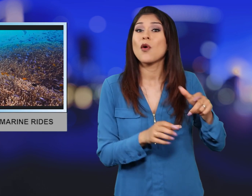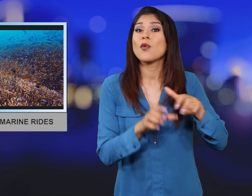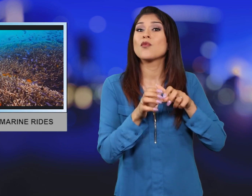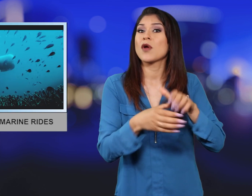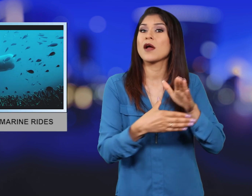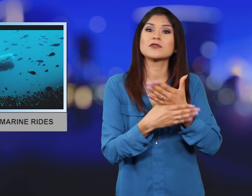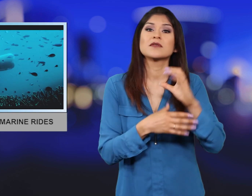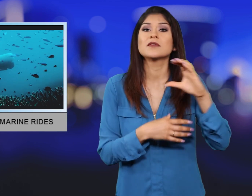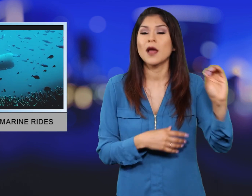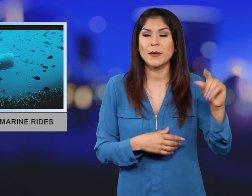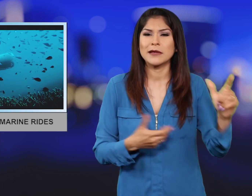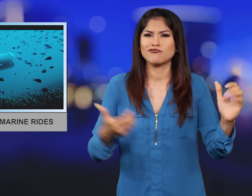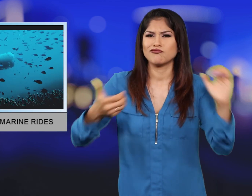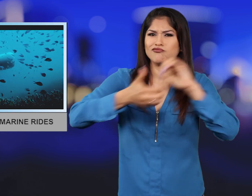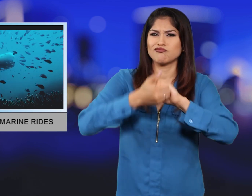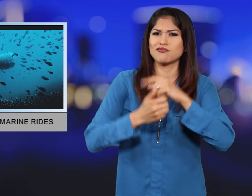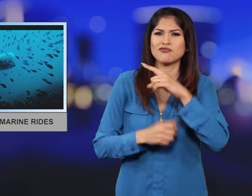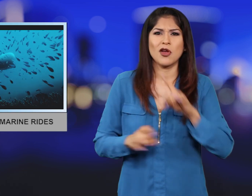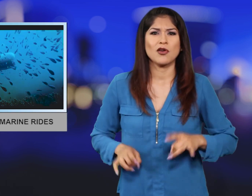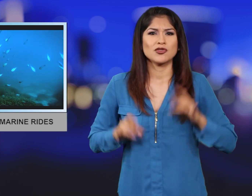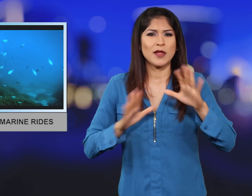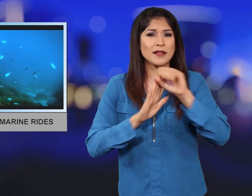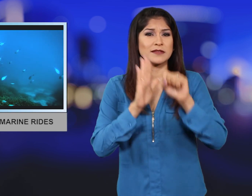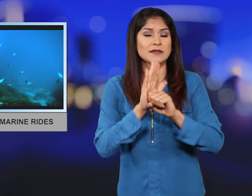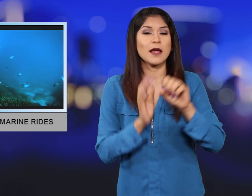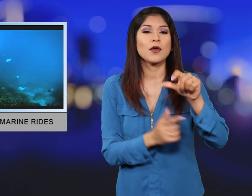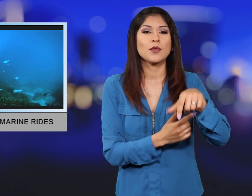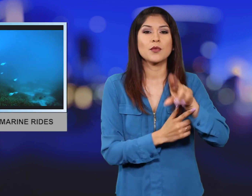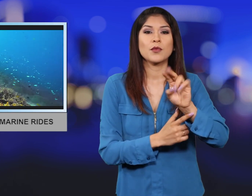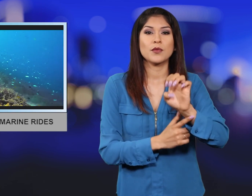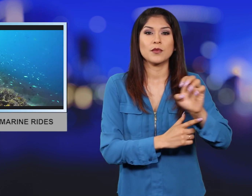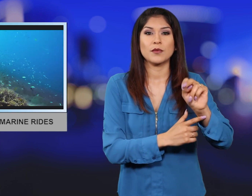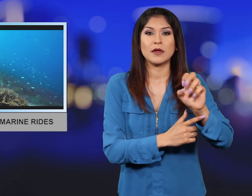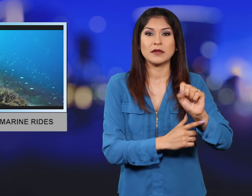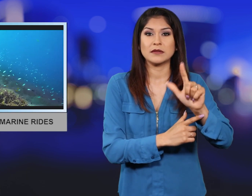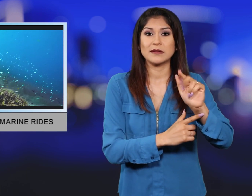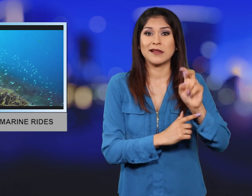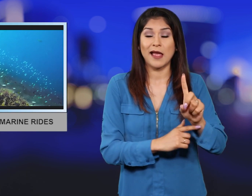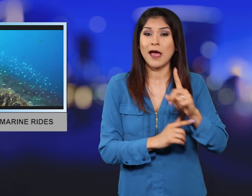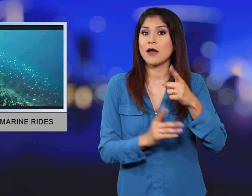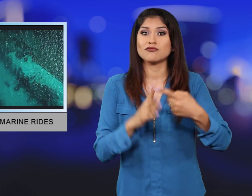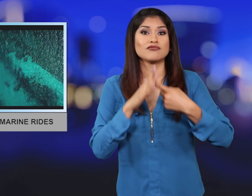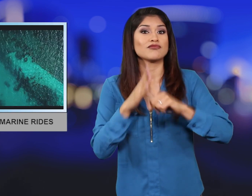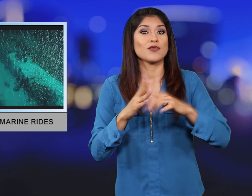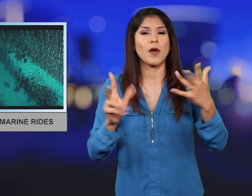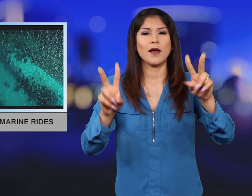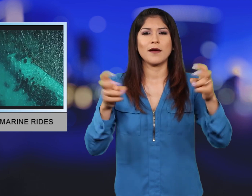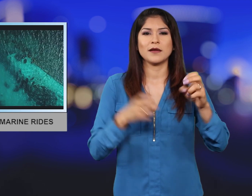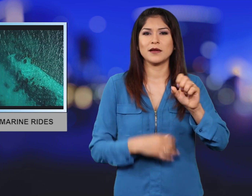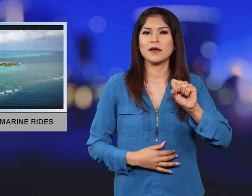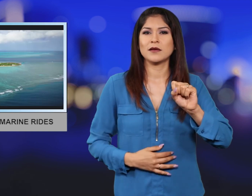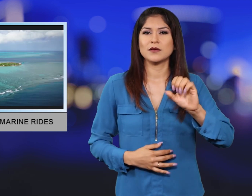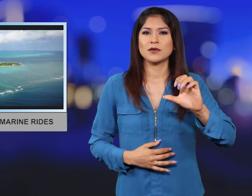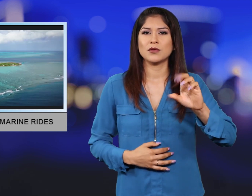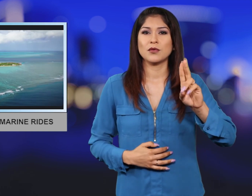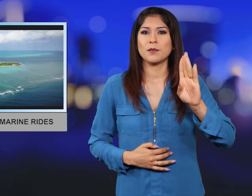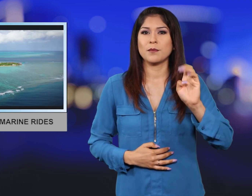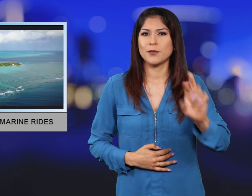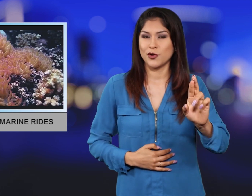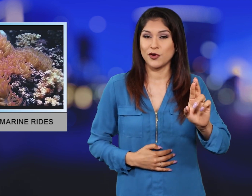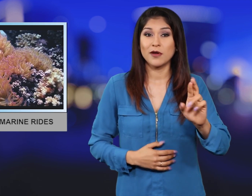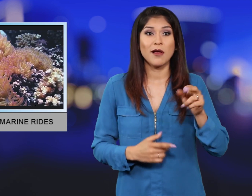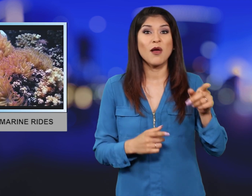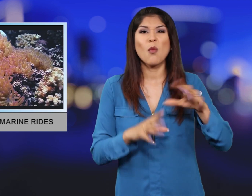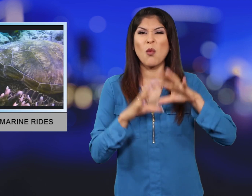The rideshare giant is teaming up with the Australian state of Queensland to launch "Scuber,"